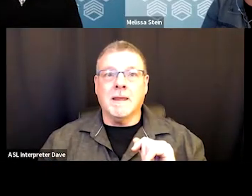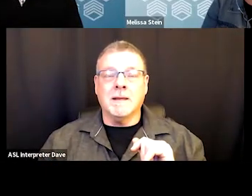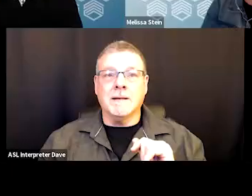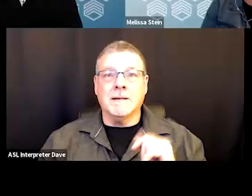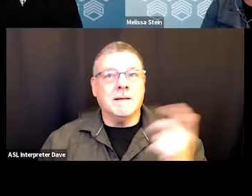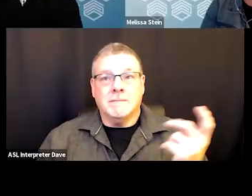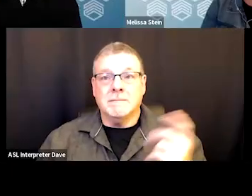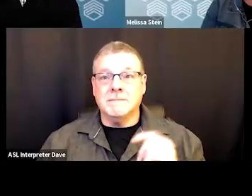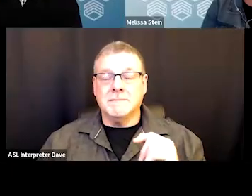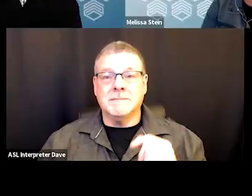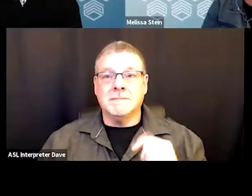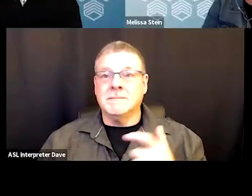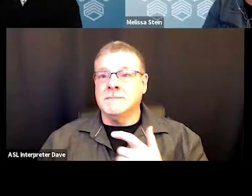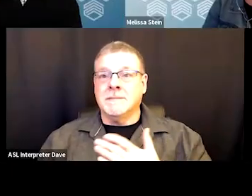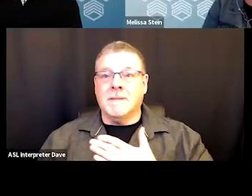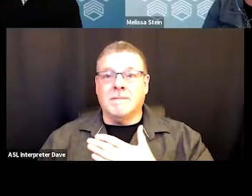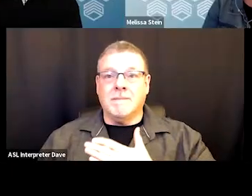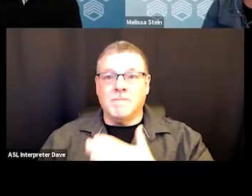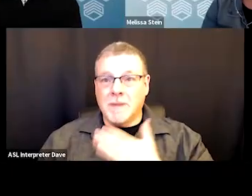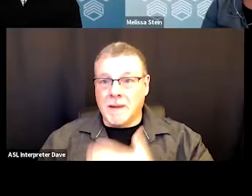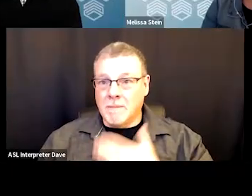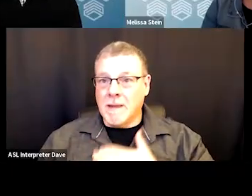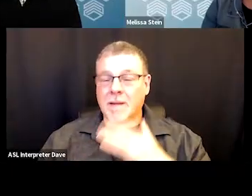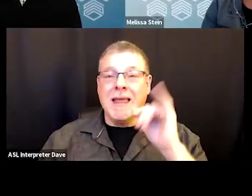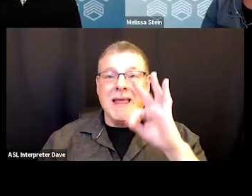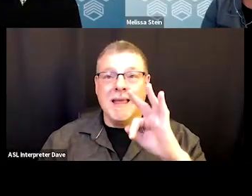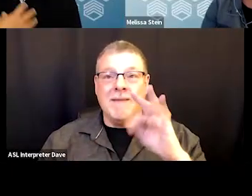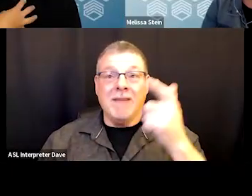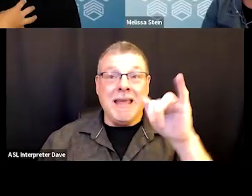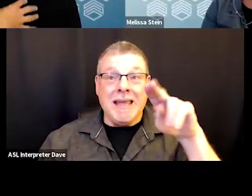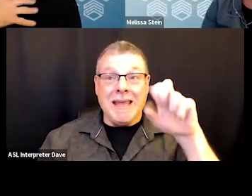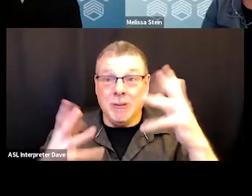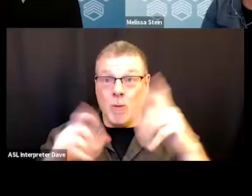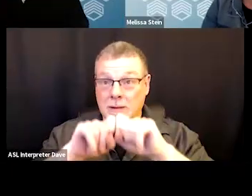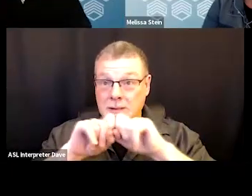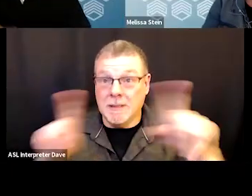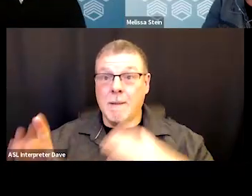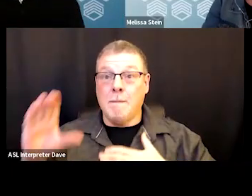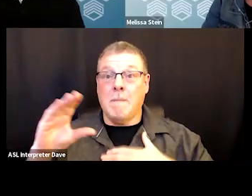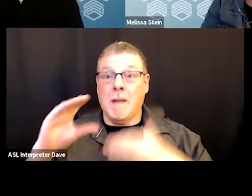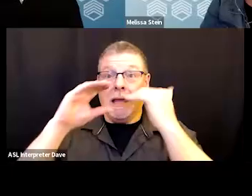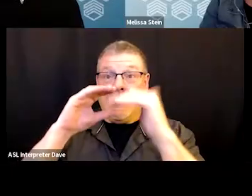I am happy if the GAINS Center wants to send my email to individuals.